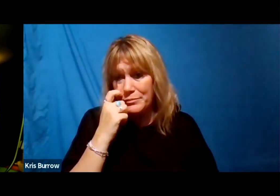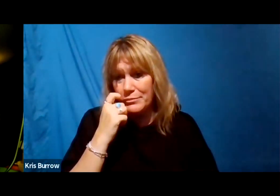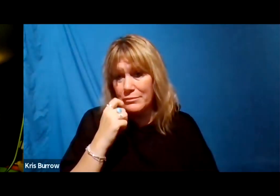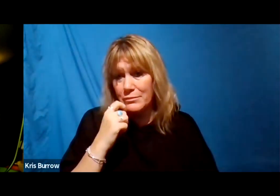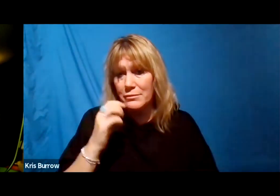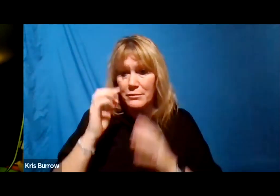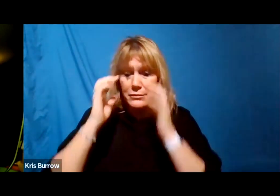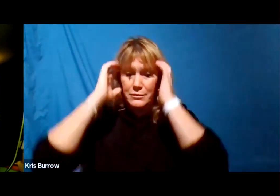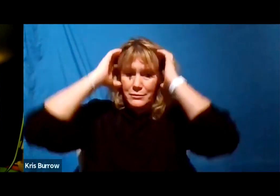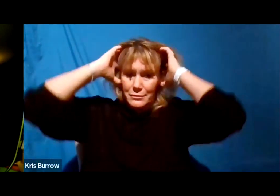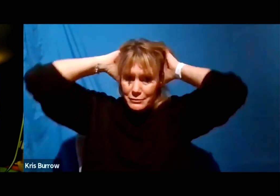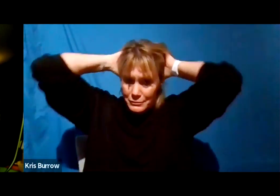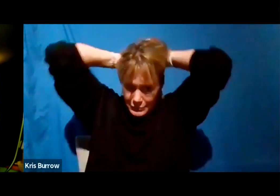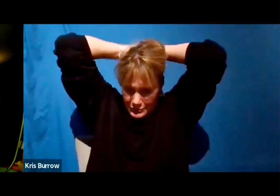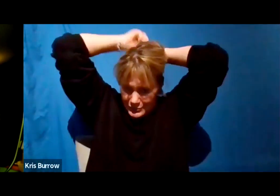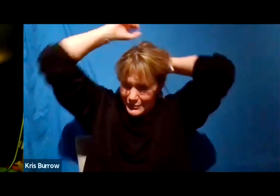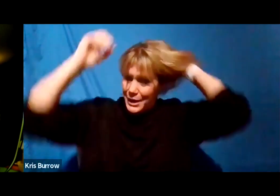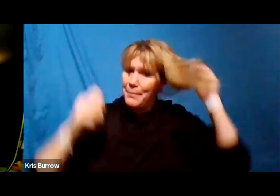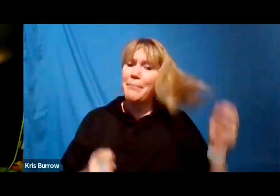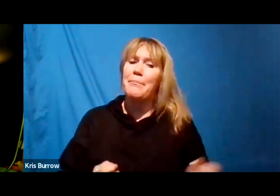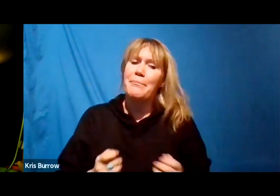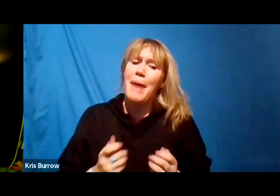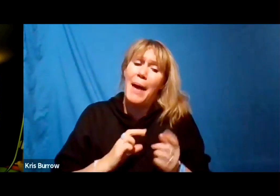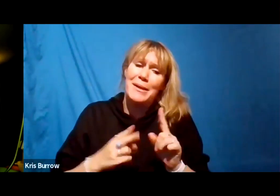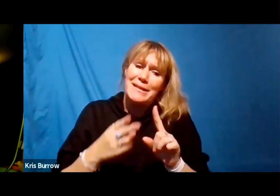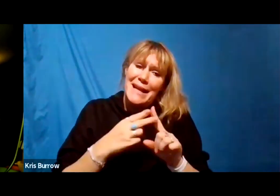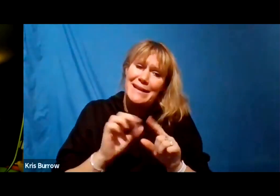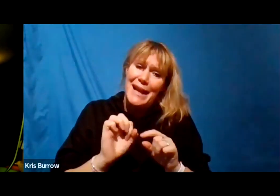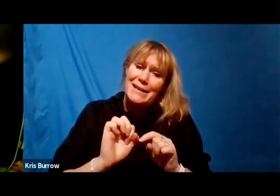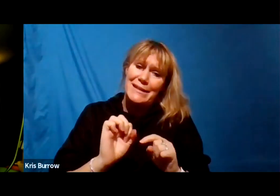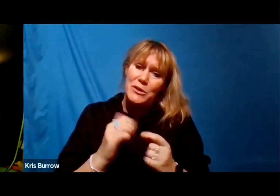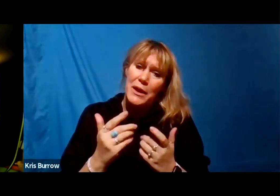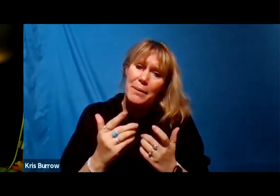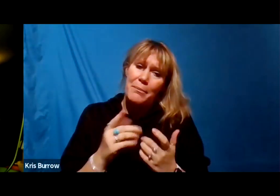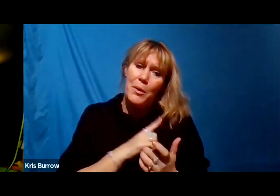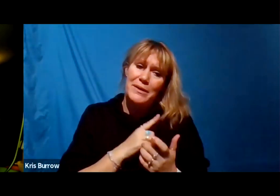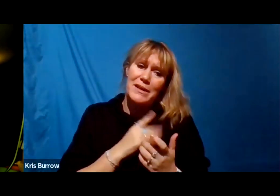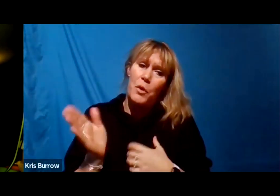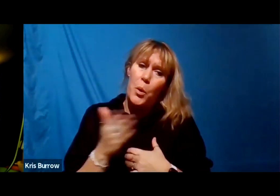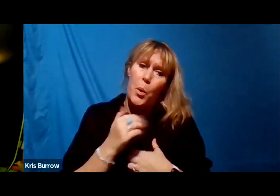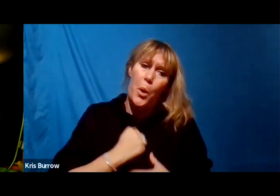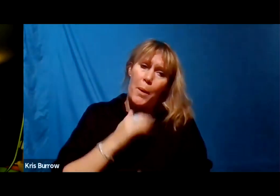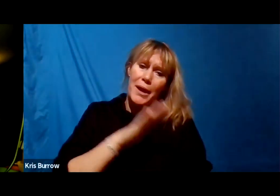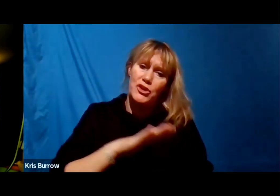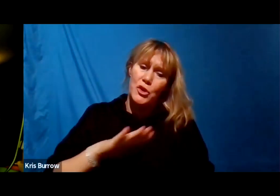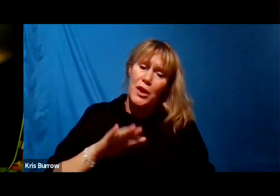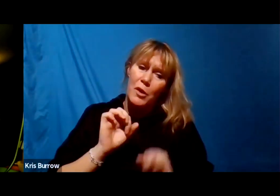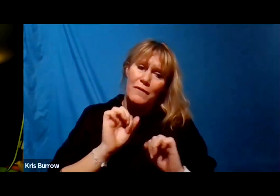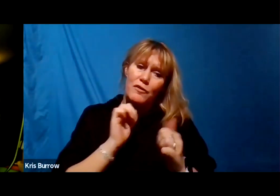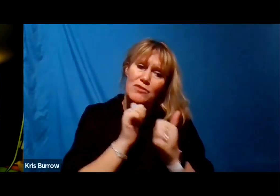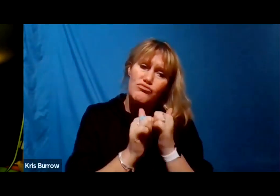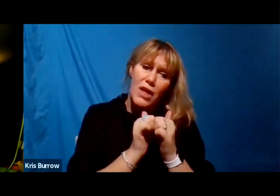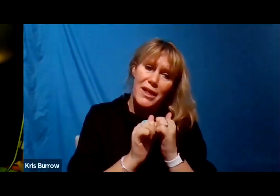kind of backing, a cappella, I think that's right, a cappella, it's called Cats' Whiskers.